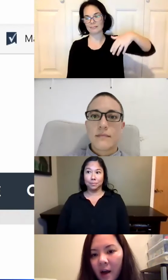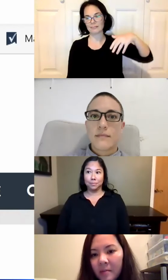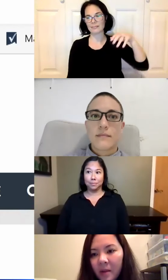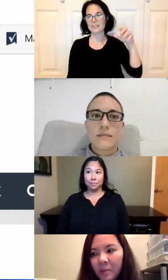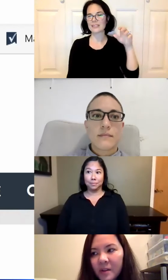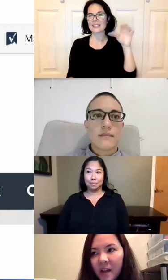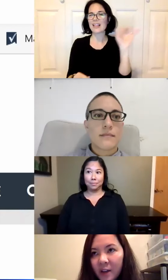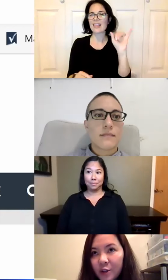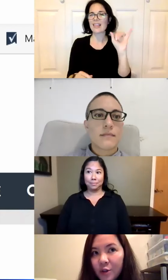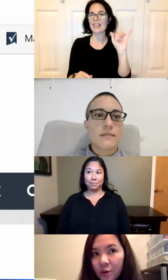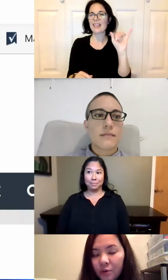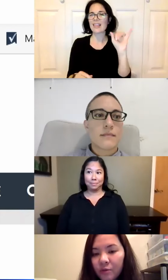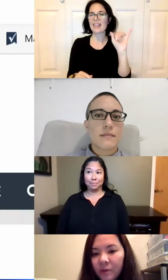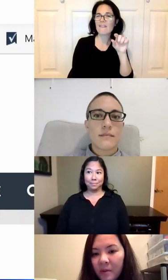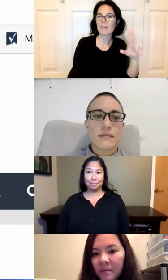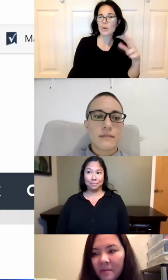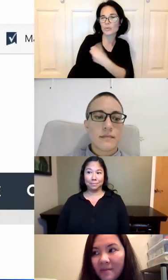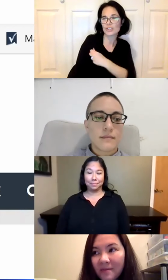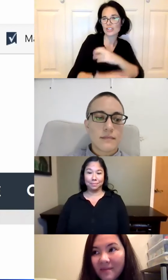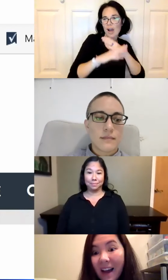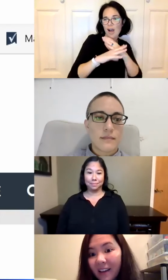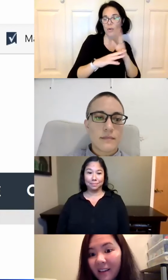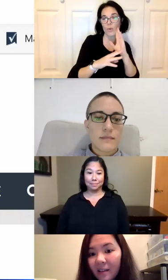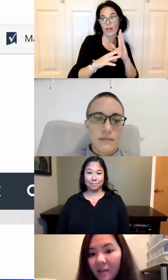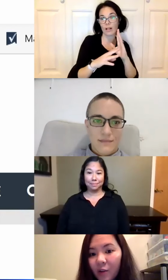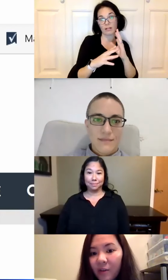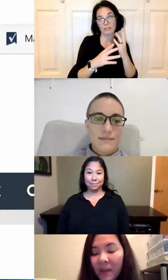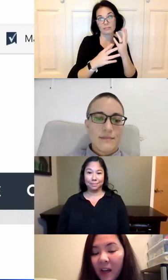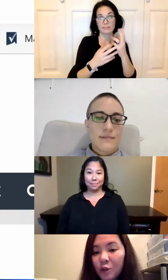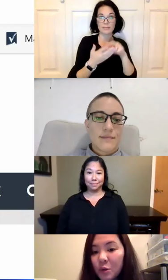It protects you from dying, or from getting too sick.